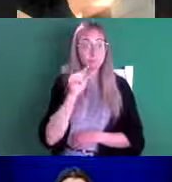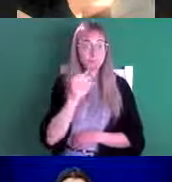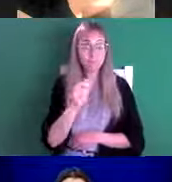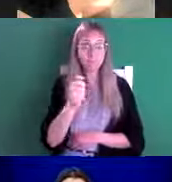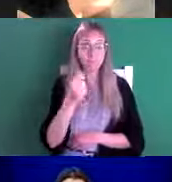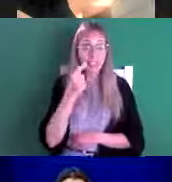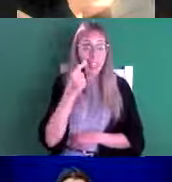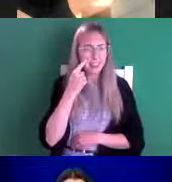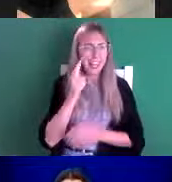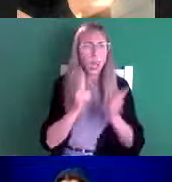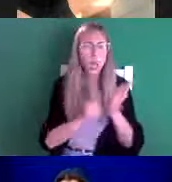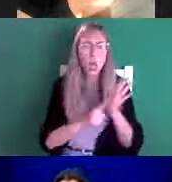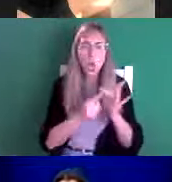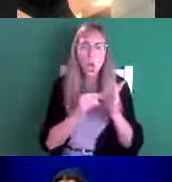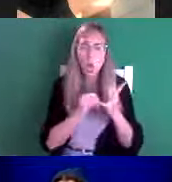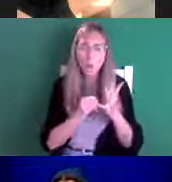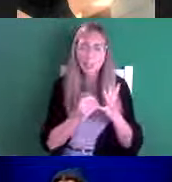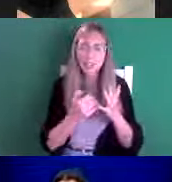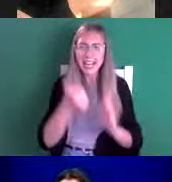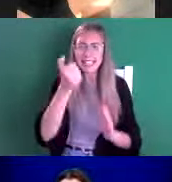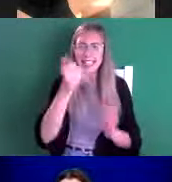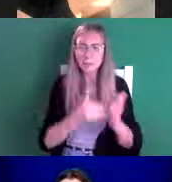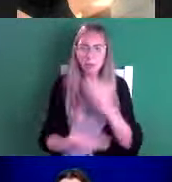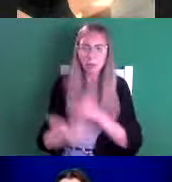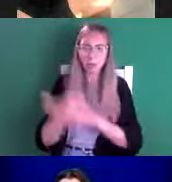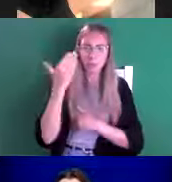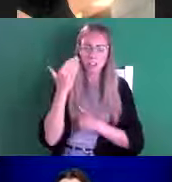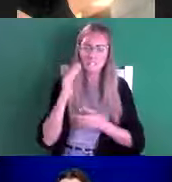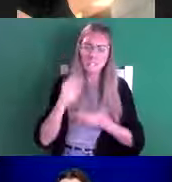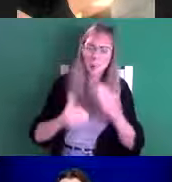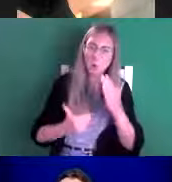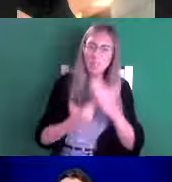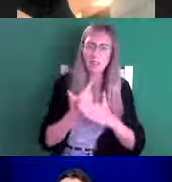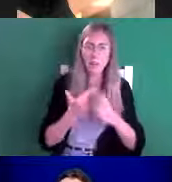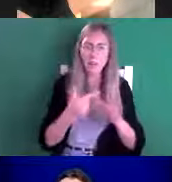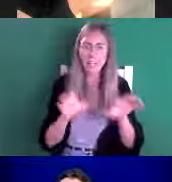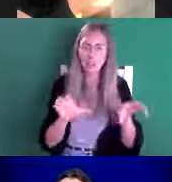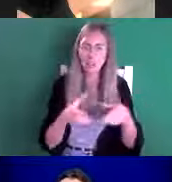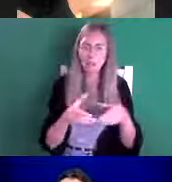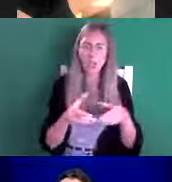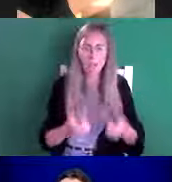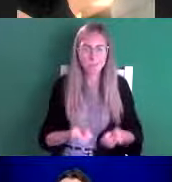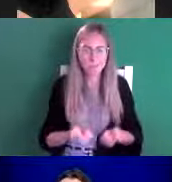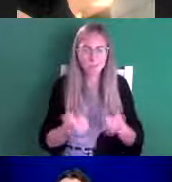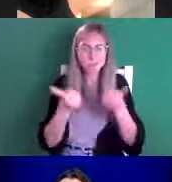for decades of the live art development agency and has been very instrumental the development of a